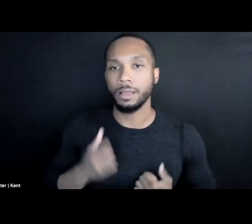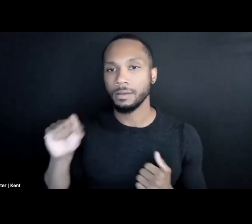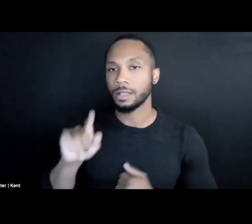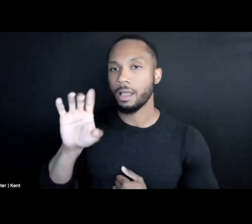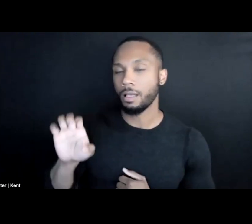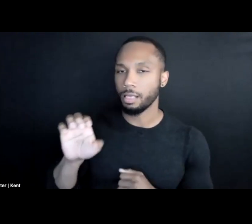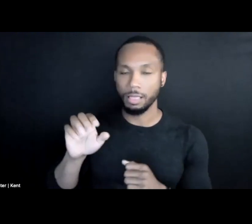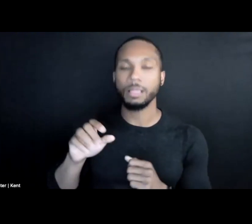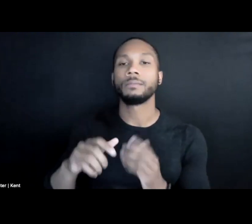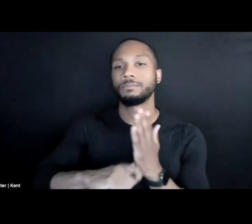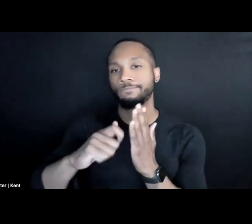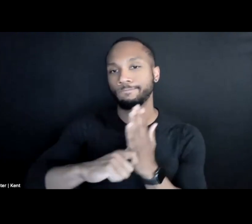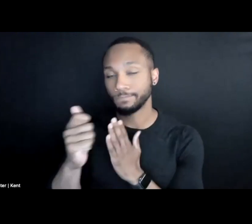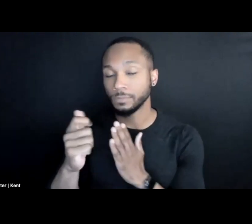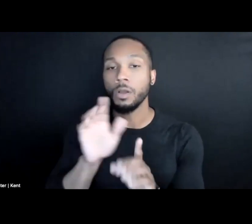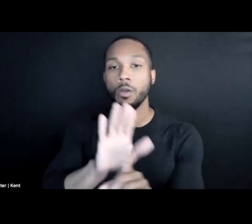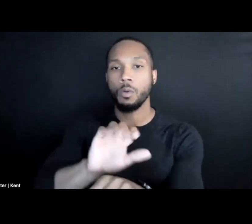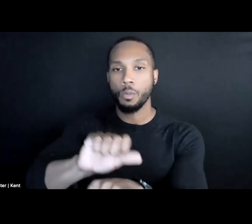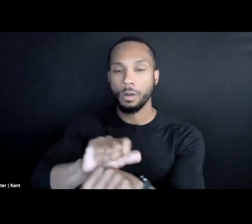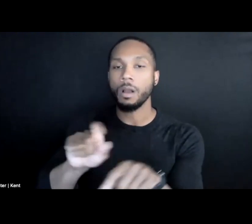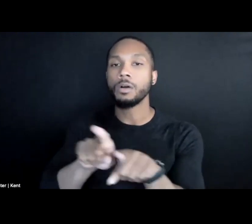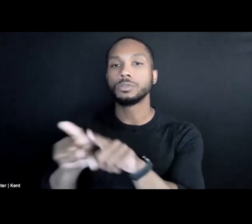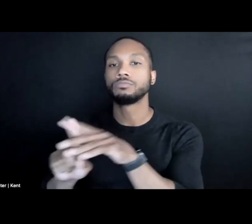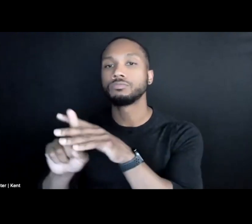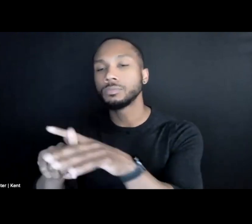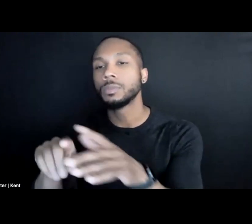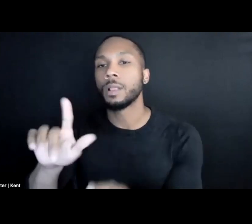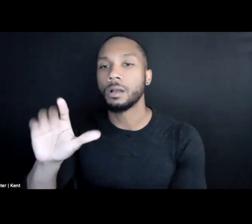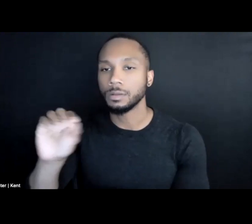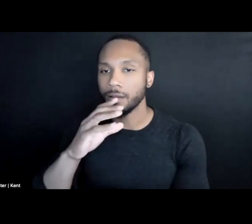Her work has also appeared in blogs and on literary websites such as